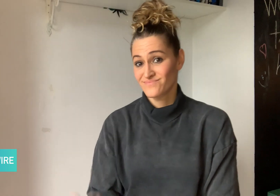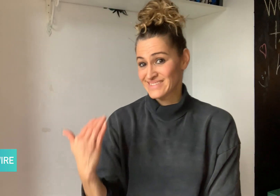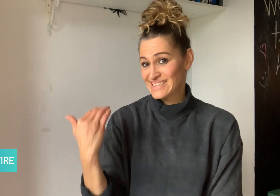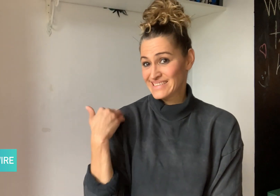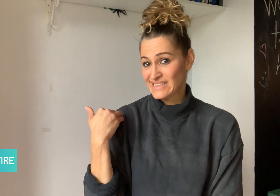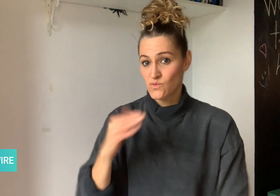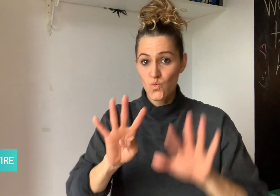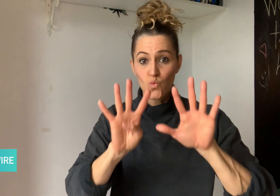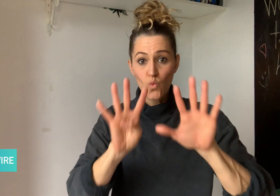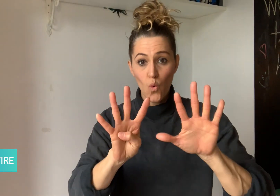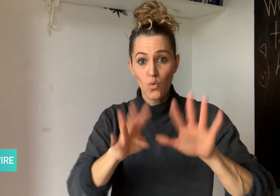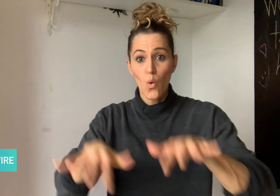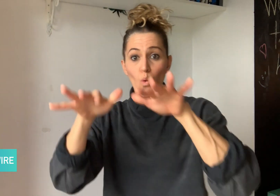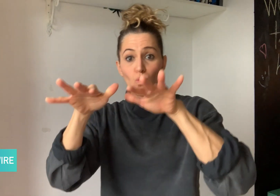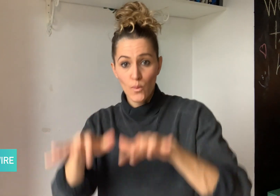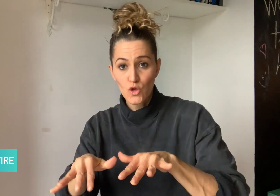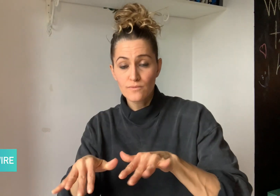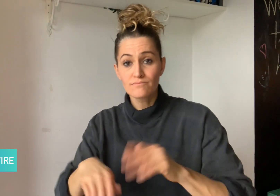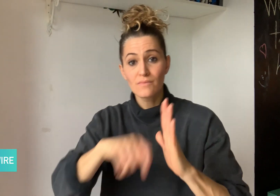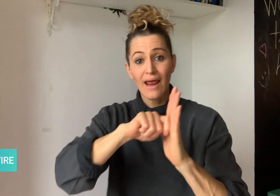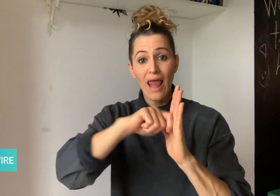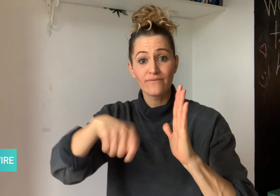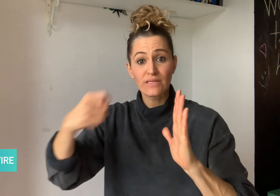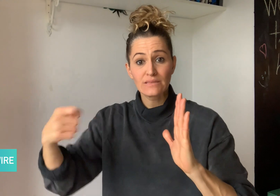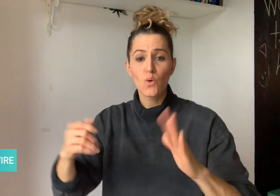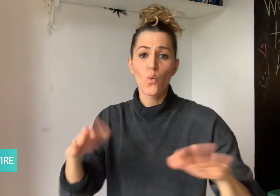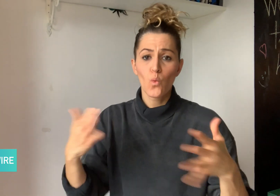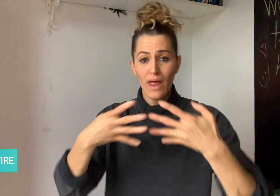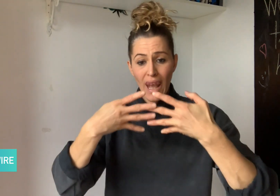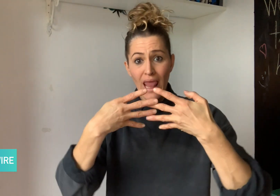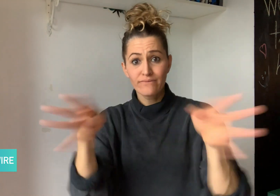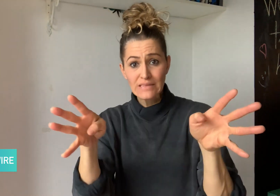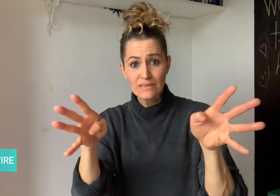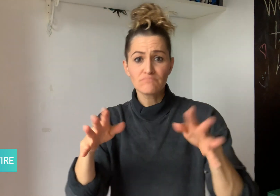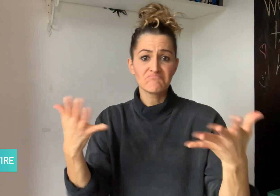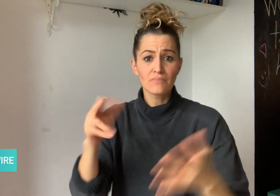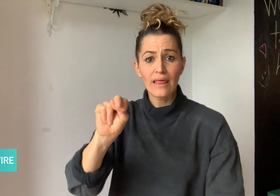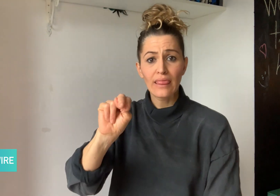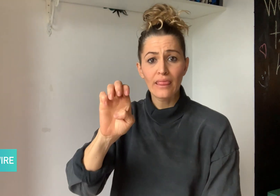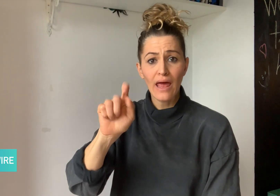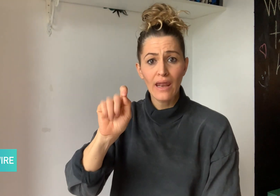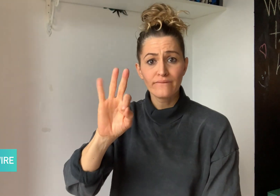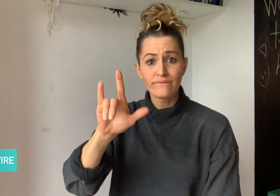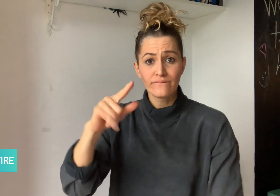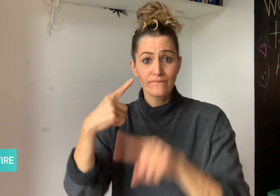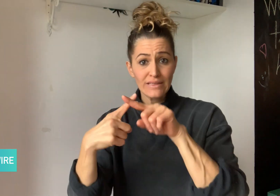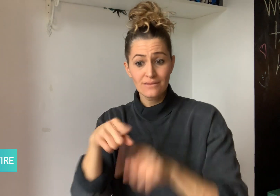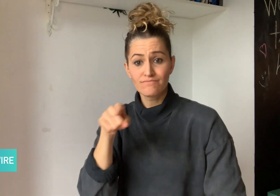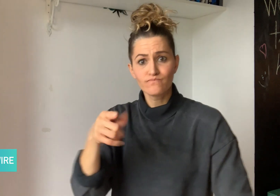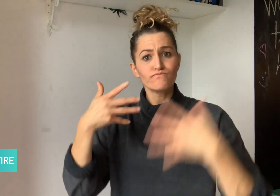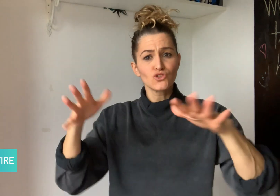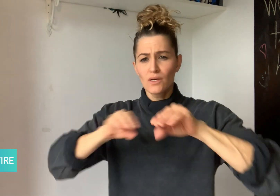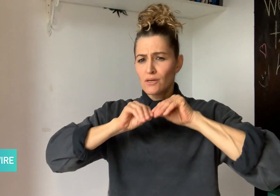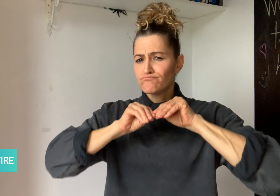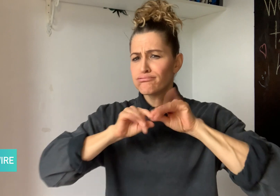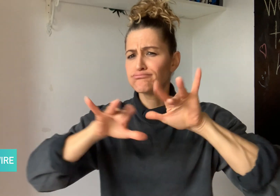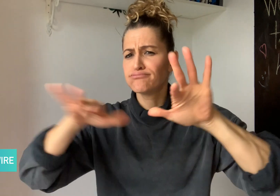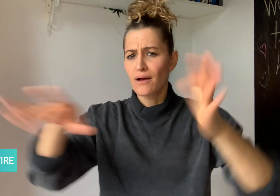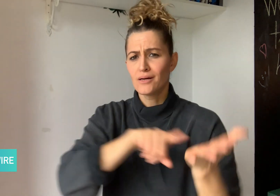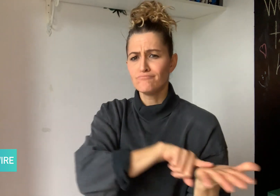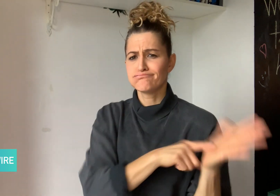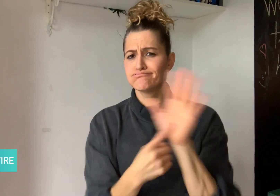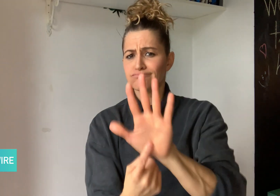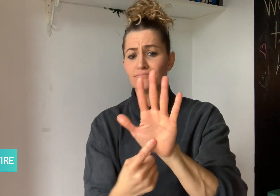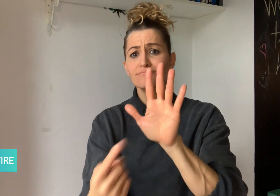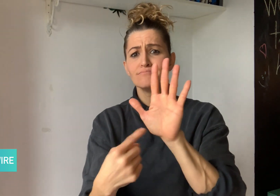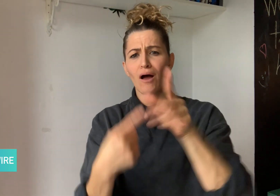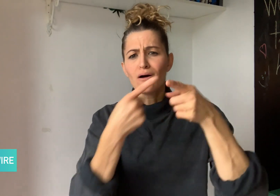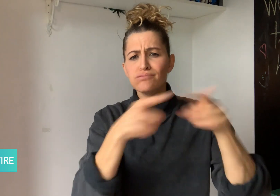On October 9th, Netflix released a docuseries about Deaf students